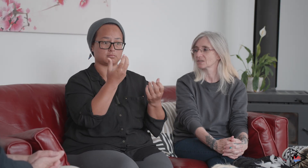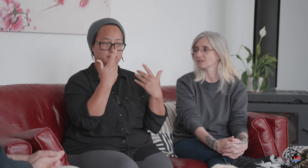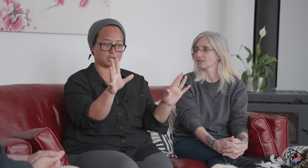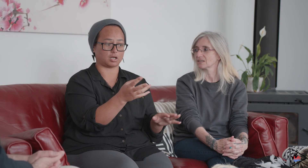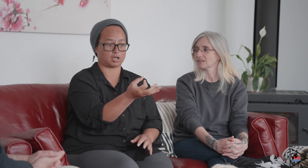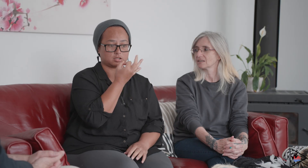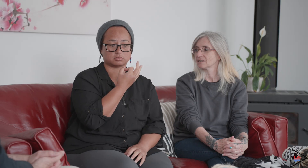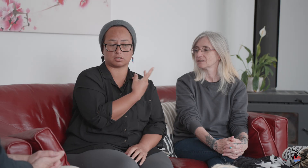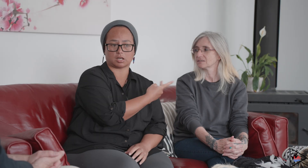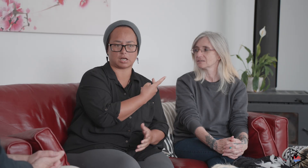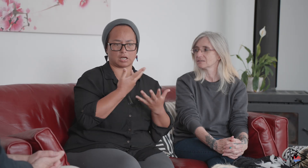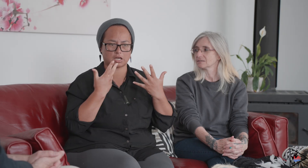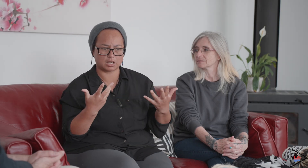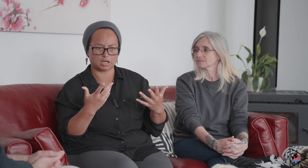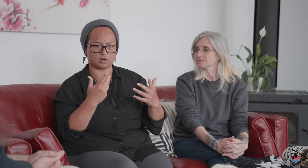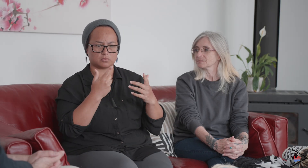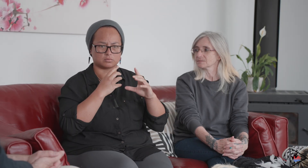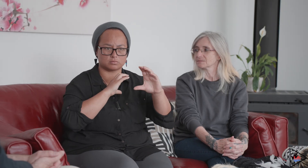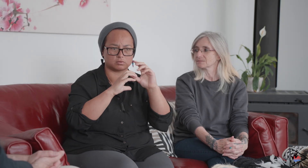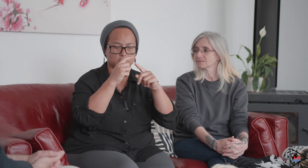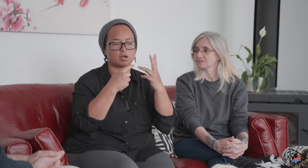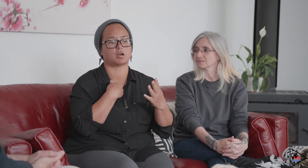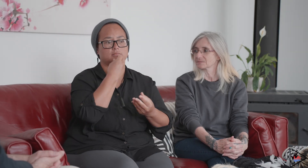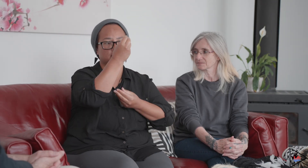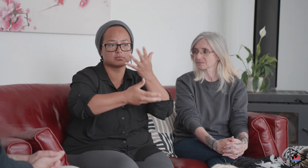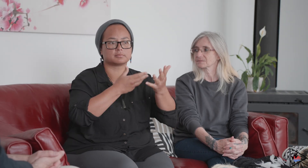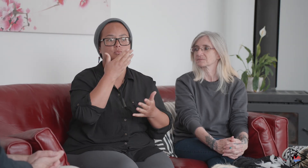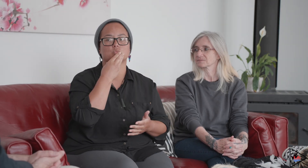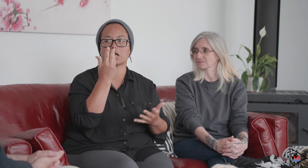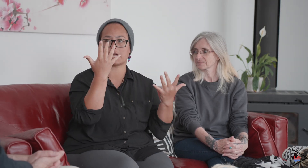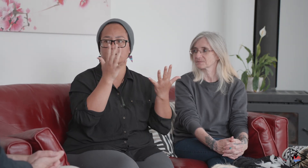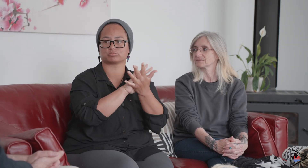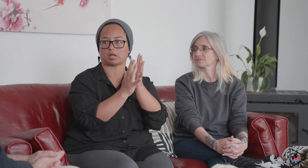at level four, we set the scene by having the conversation and we were asked,